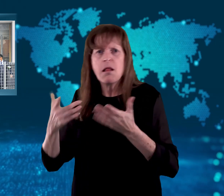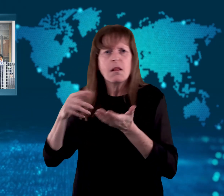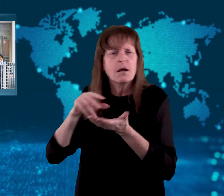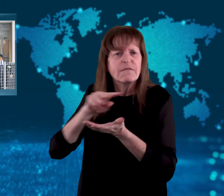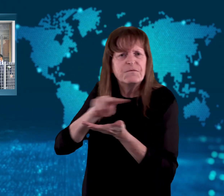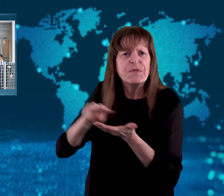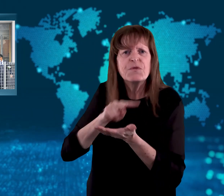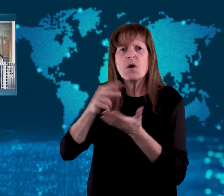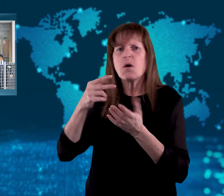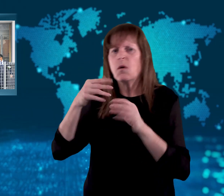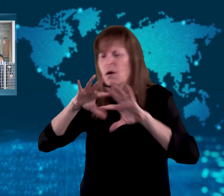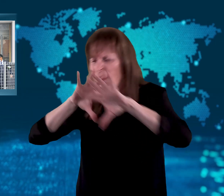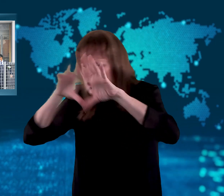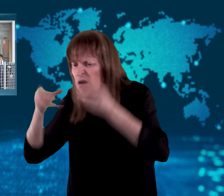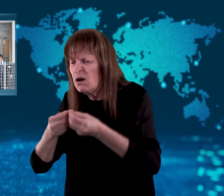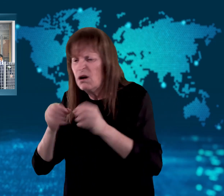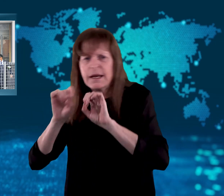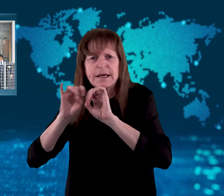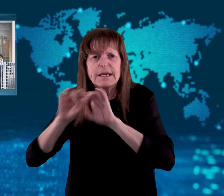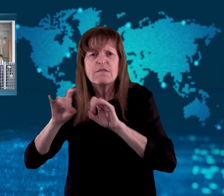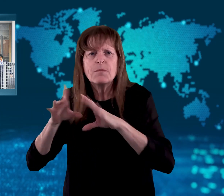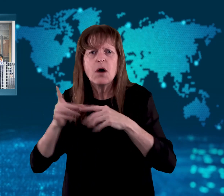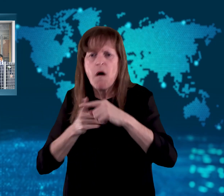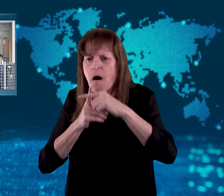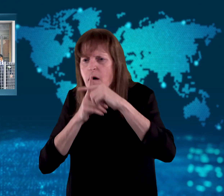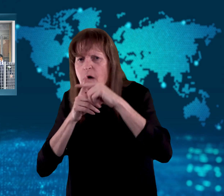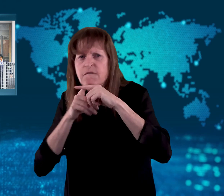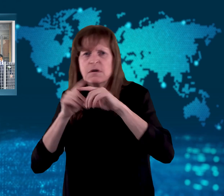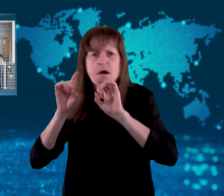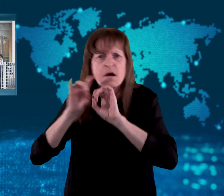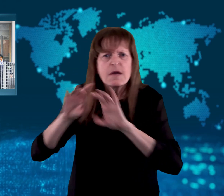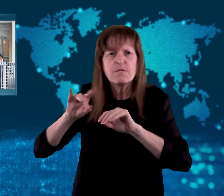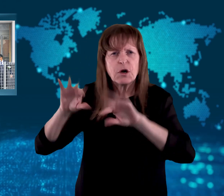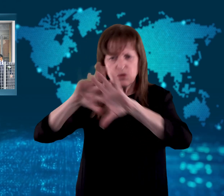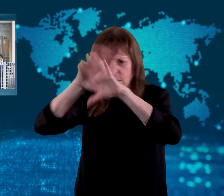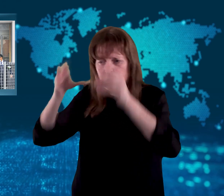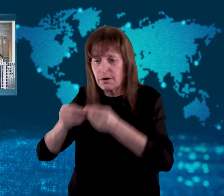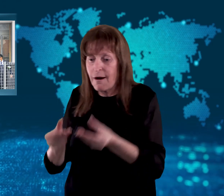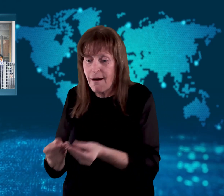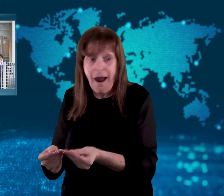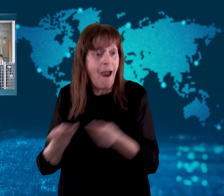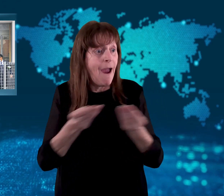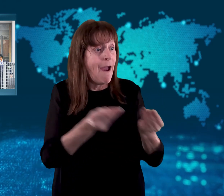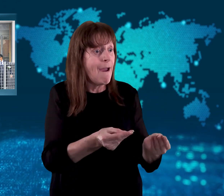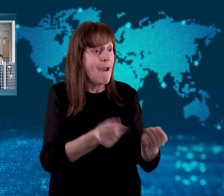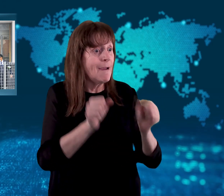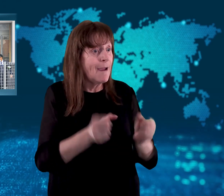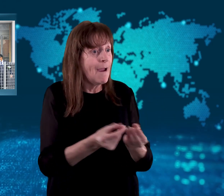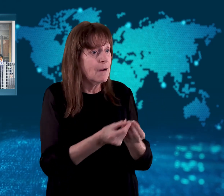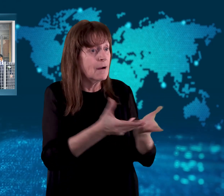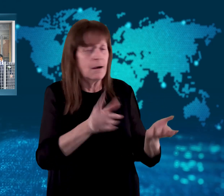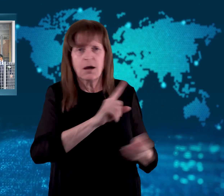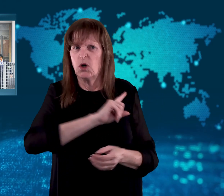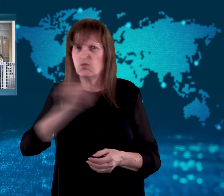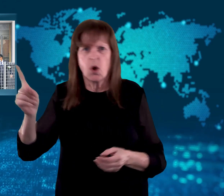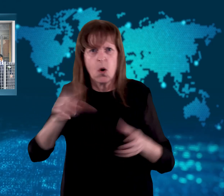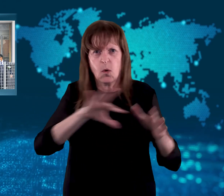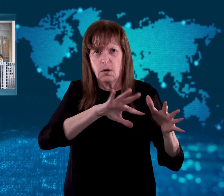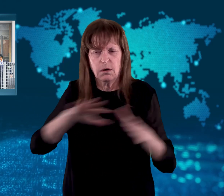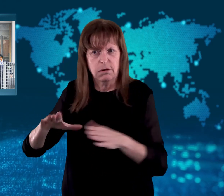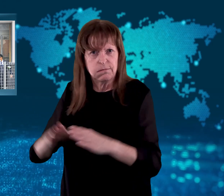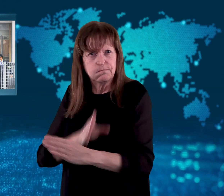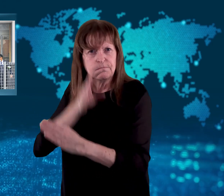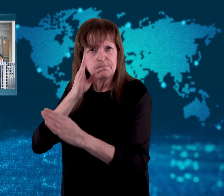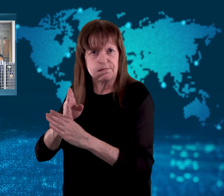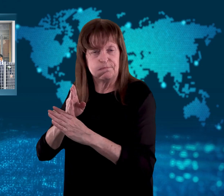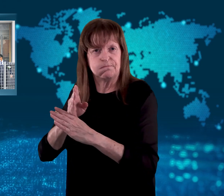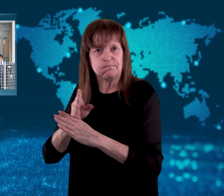and confidential information about the school.